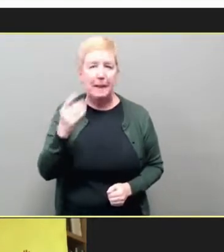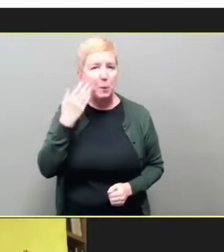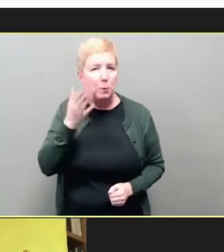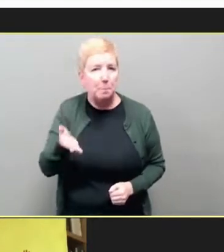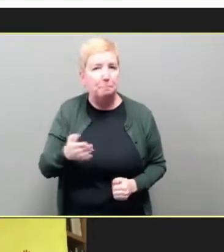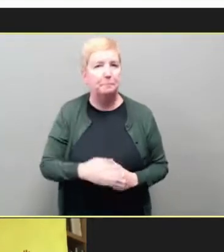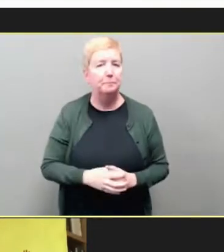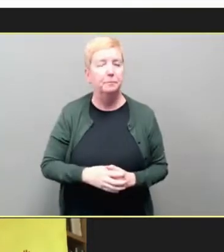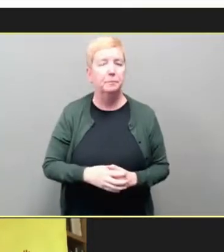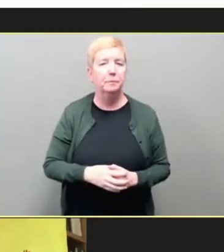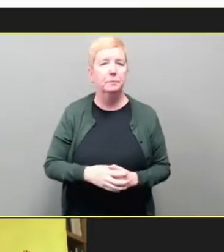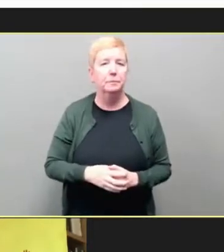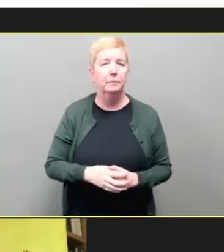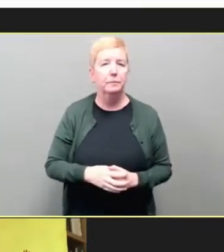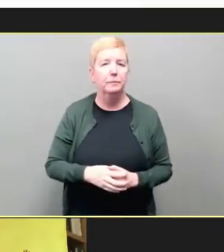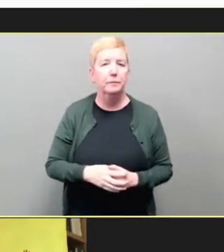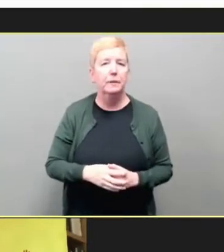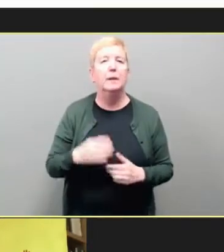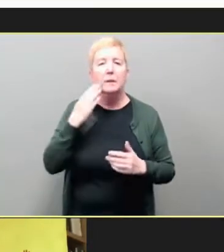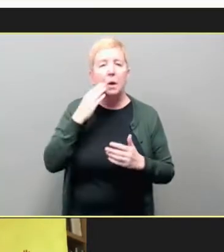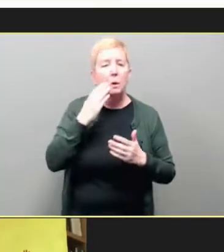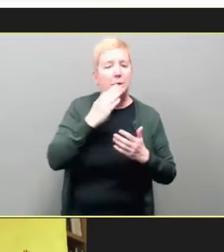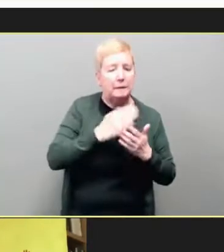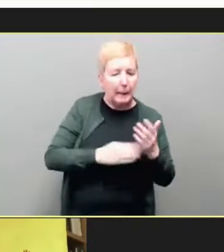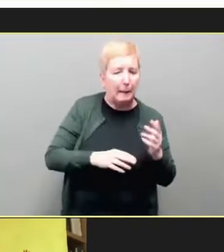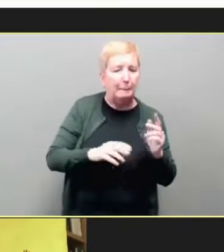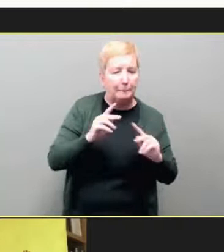folks to have been honest about as a result of getting covered after the